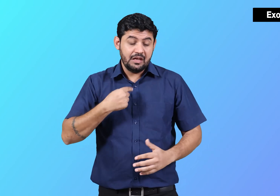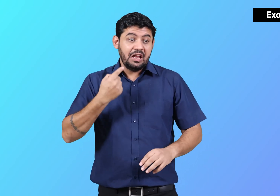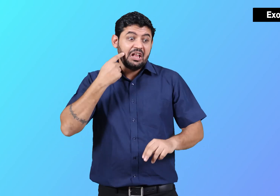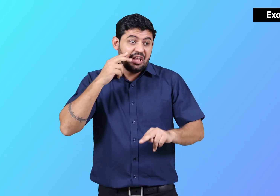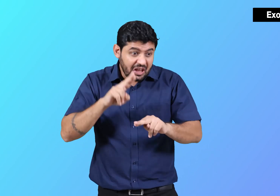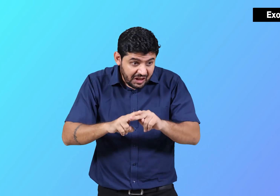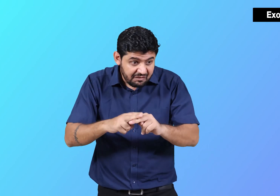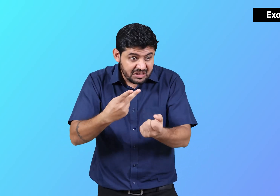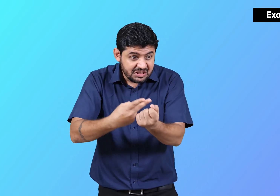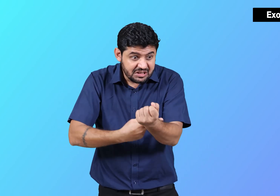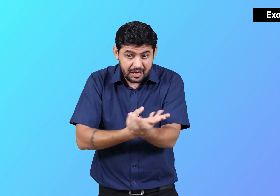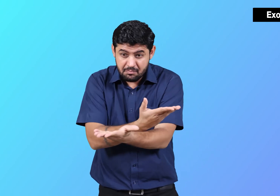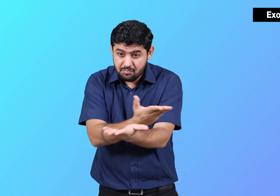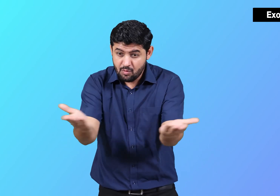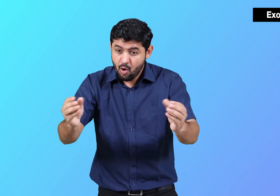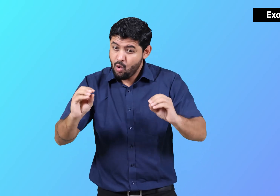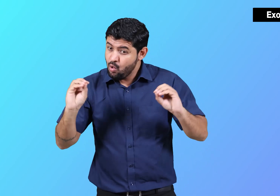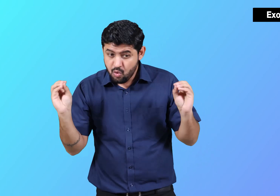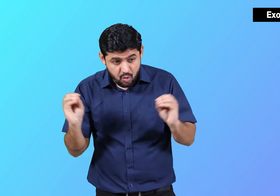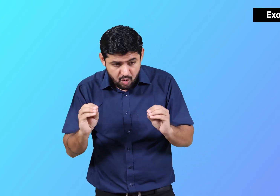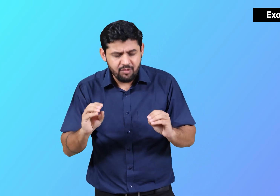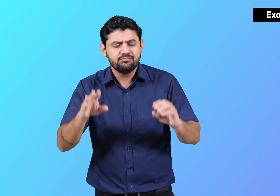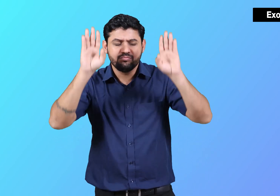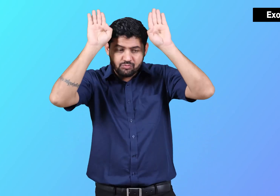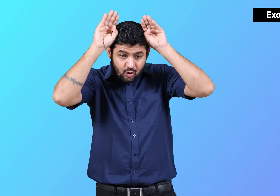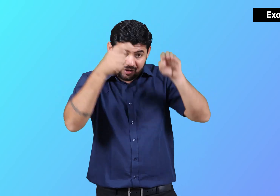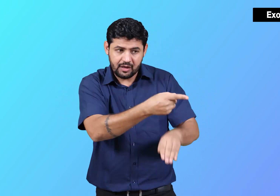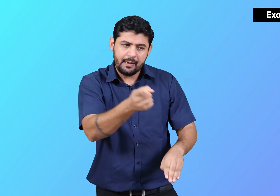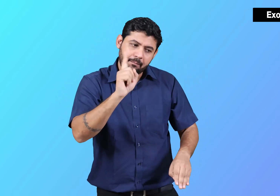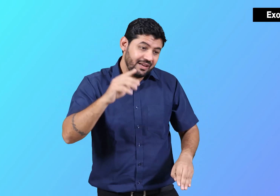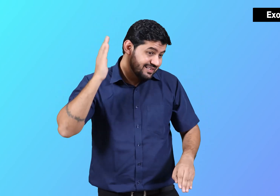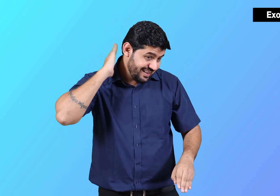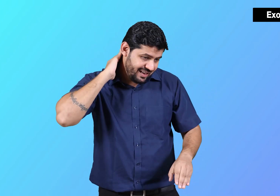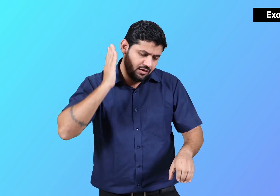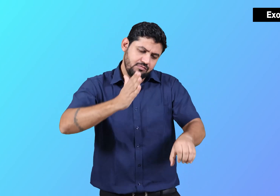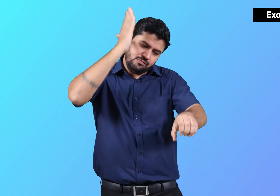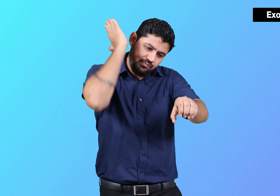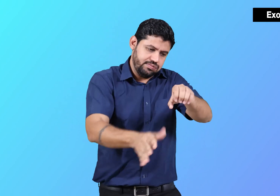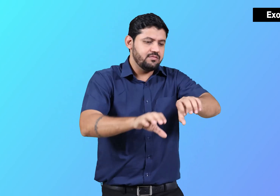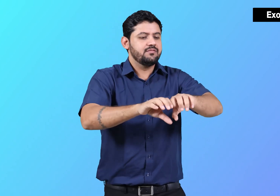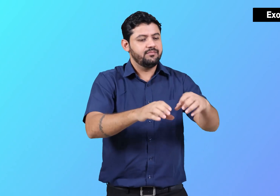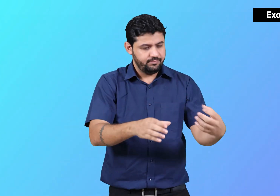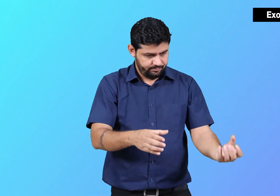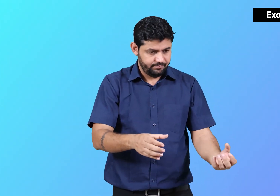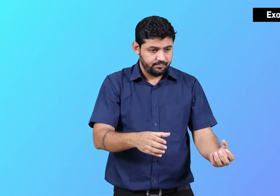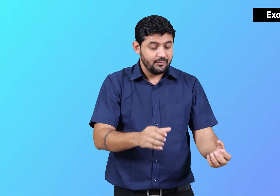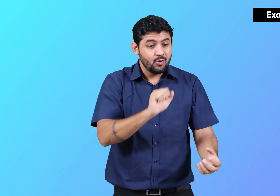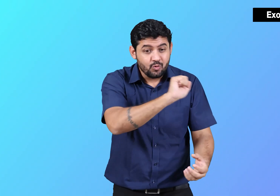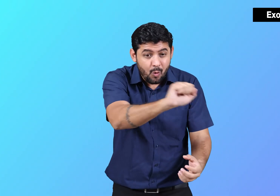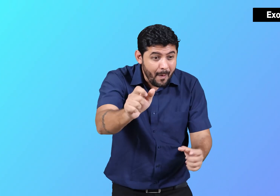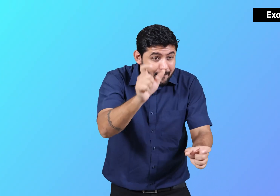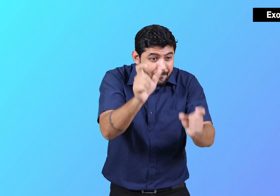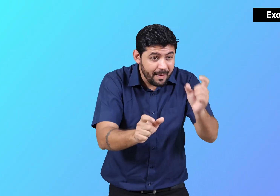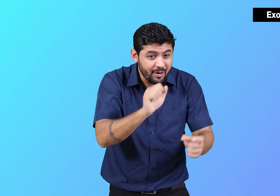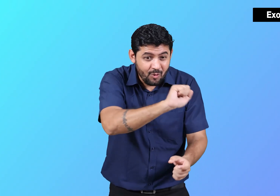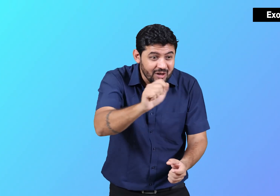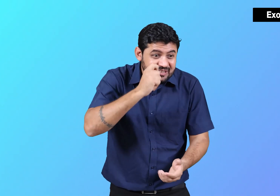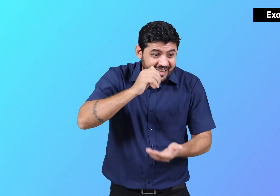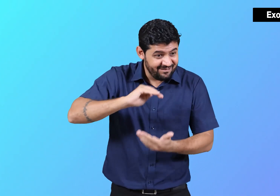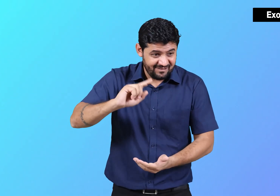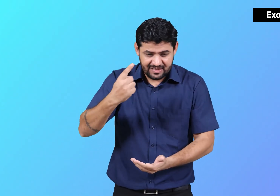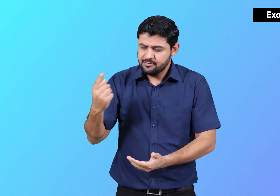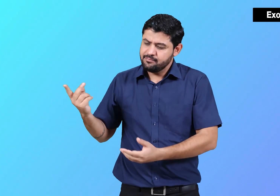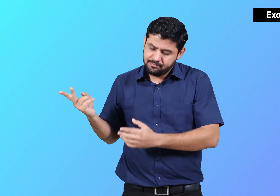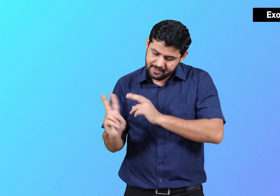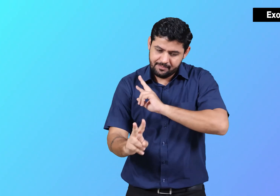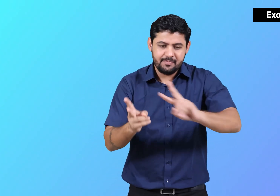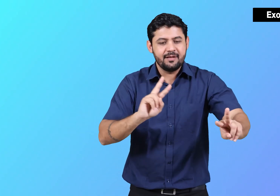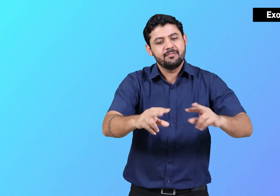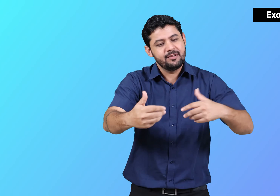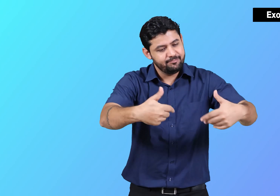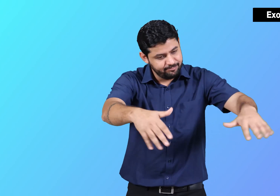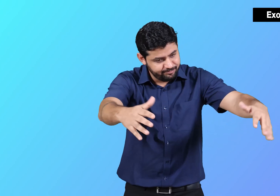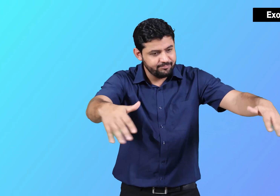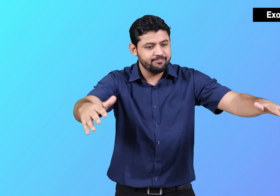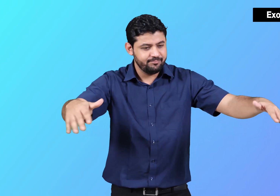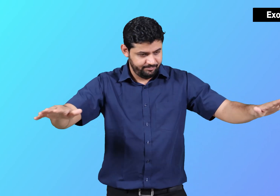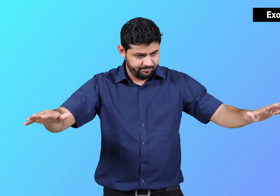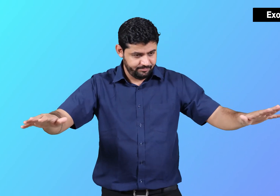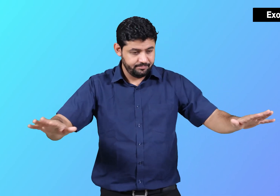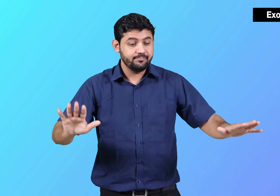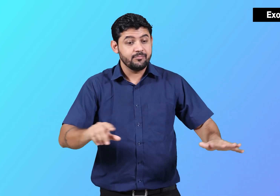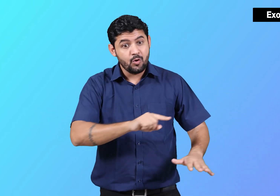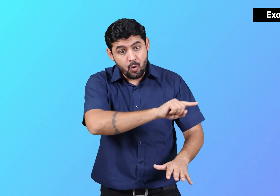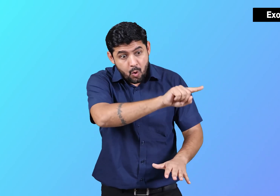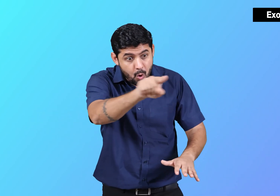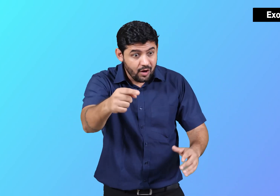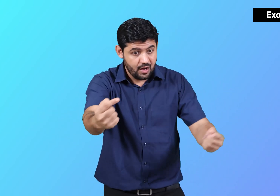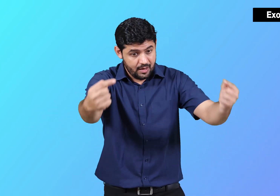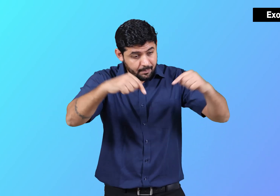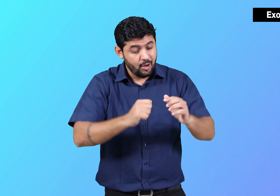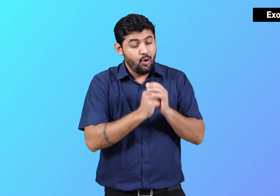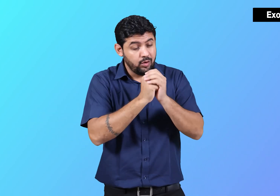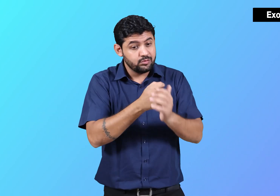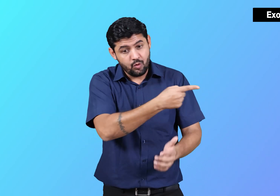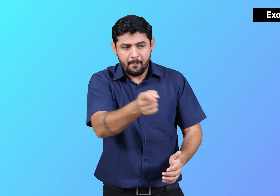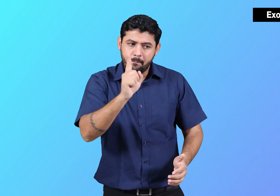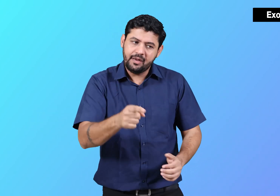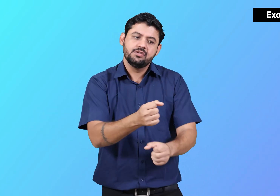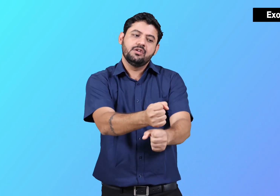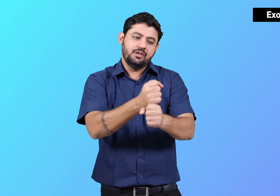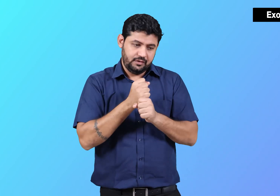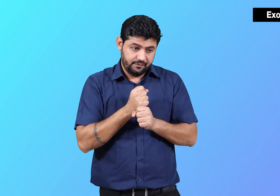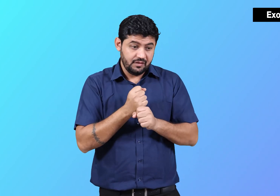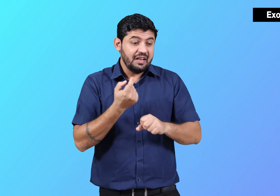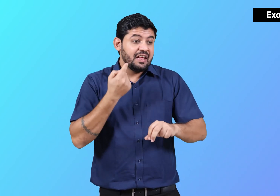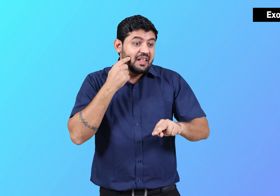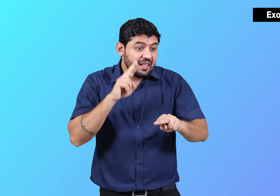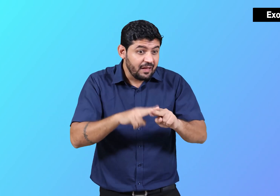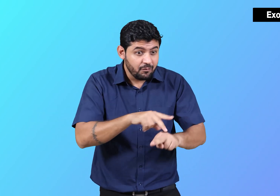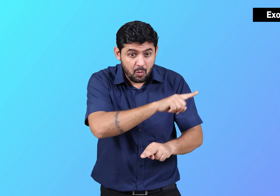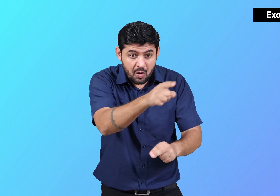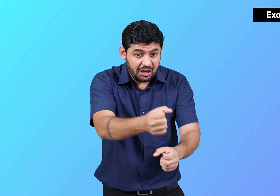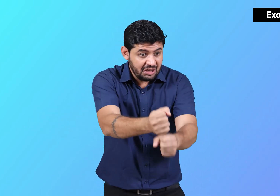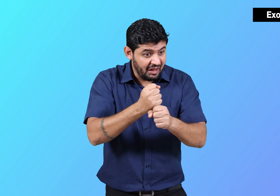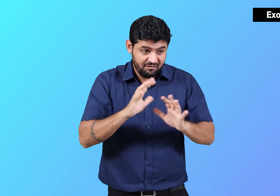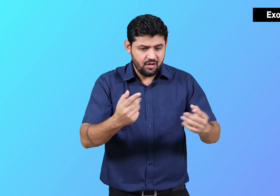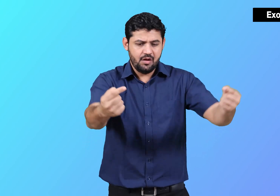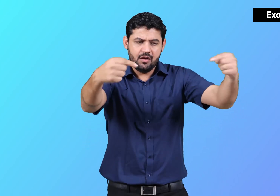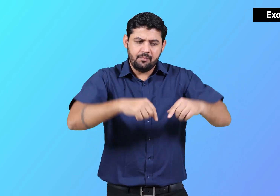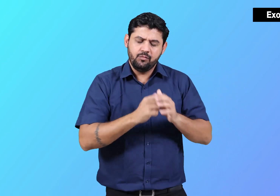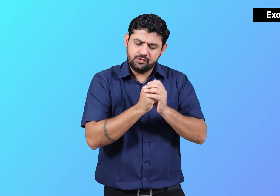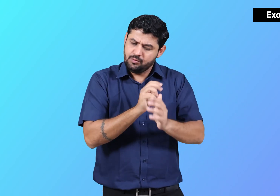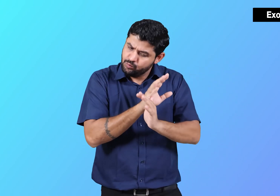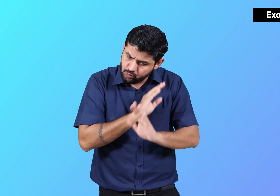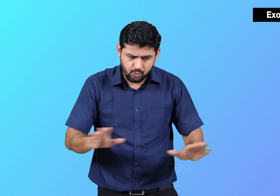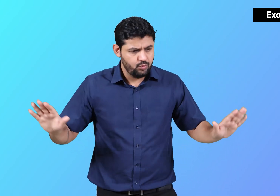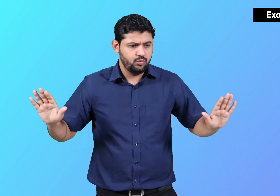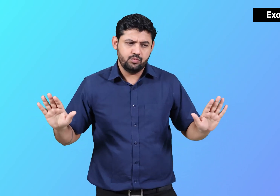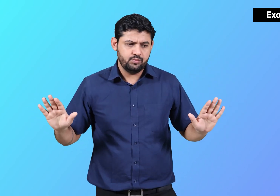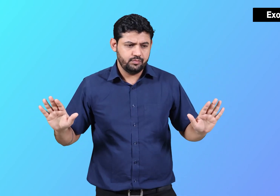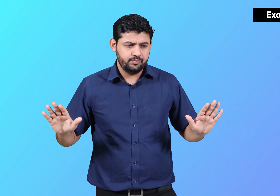If you don’t buy the donkey with a lamb, you must break the donkey’s neck. But you must buy back every firstborn son. “No one should come before me without a gift.